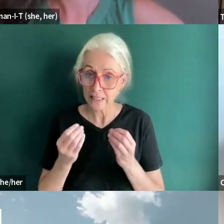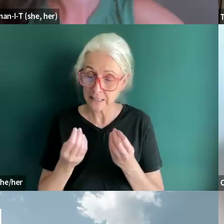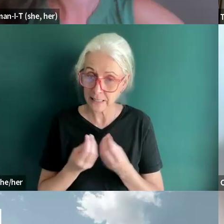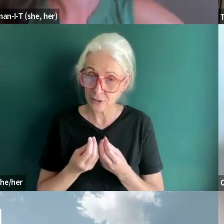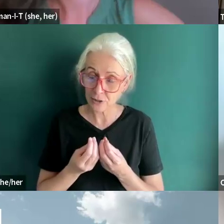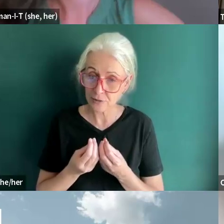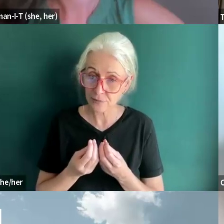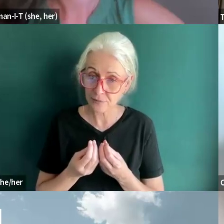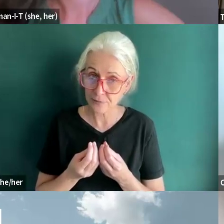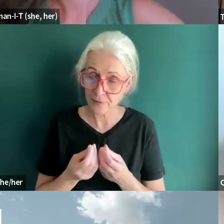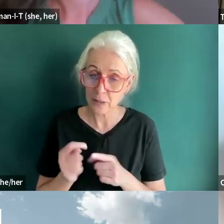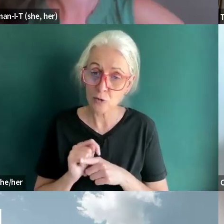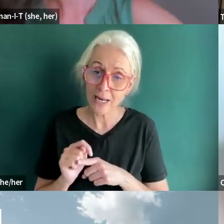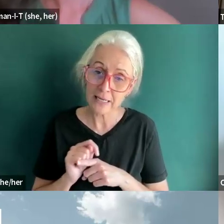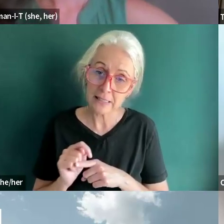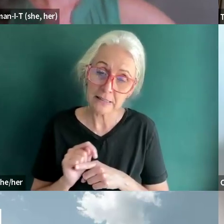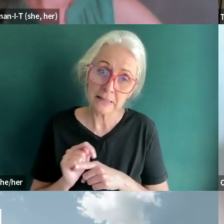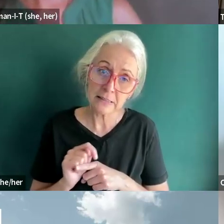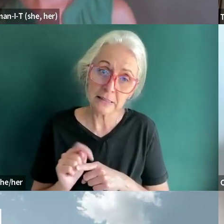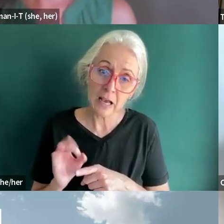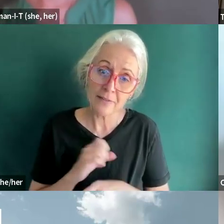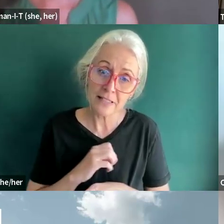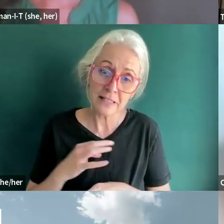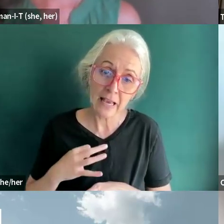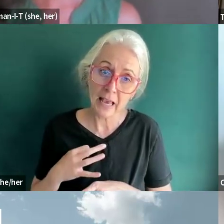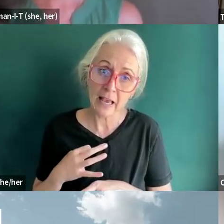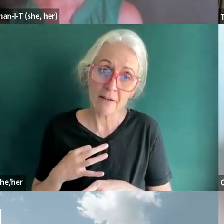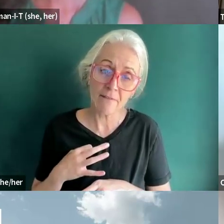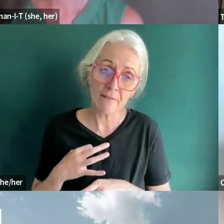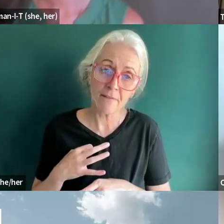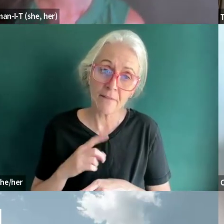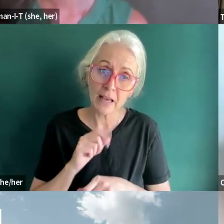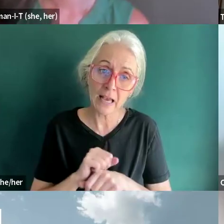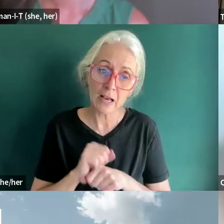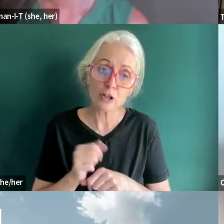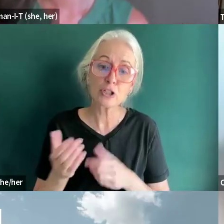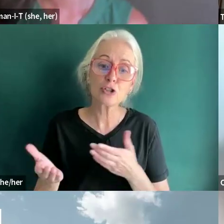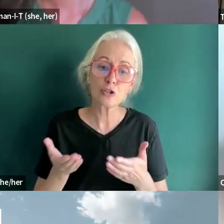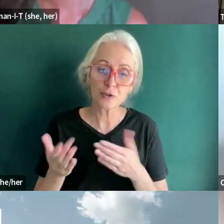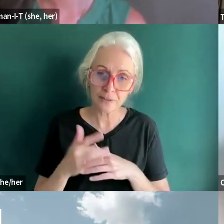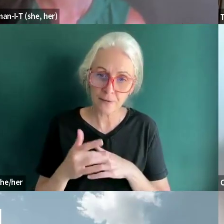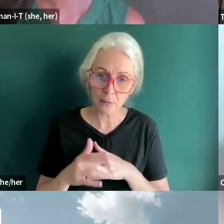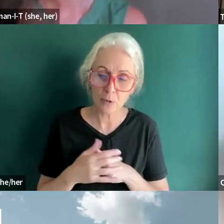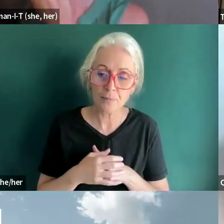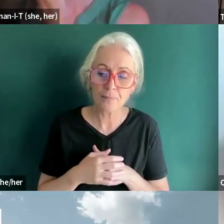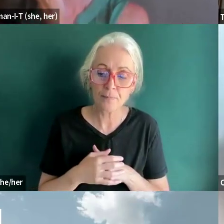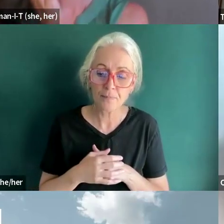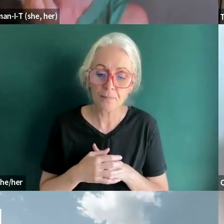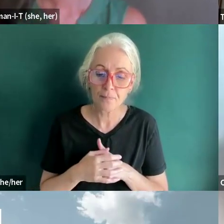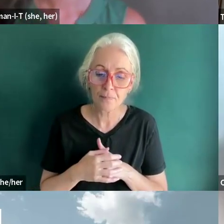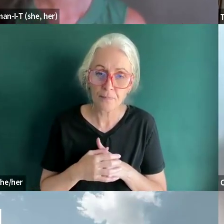the, the training of the staff, and then there's actually services available. And we've got some